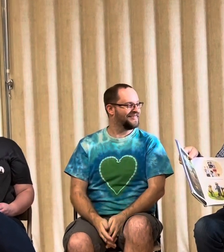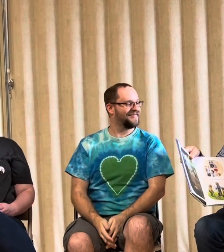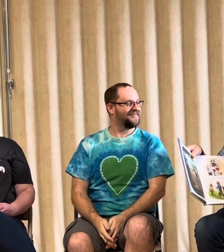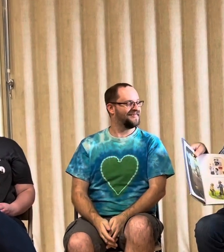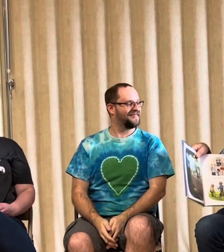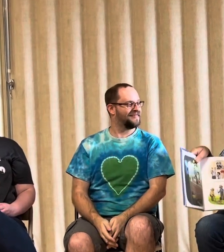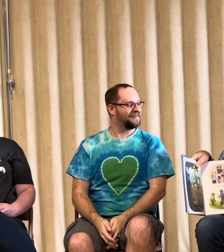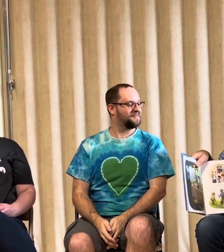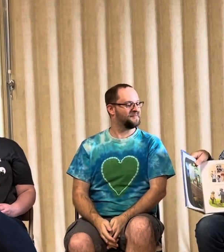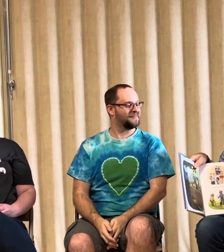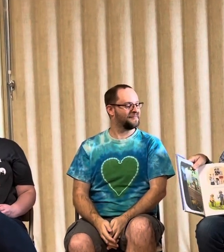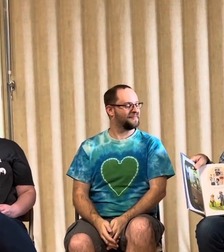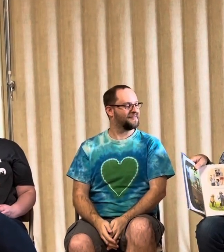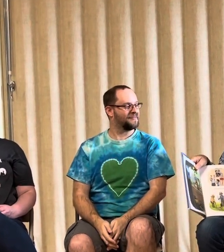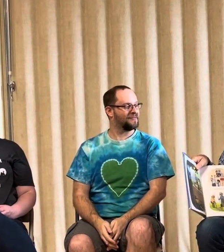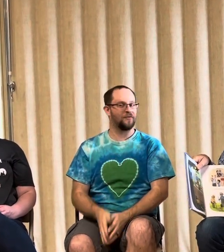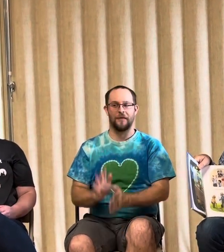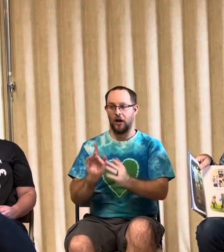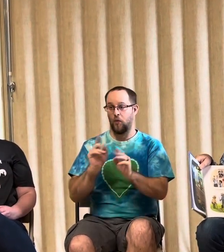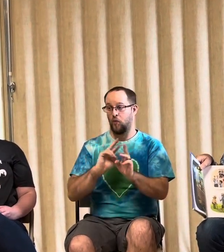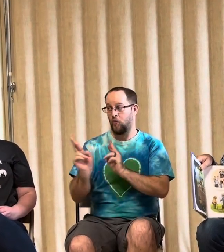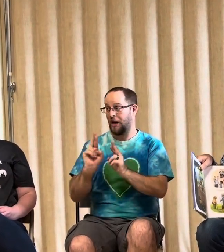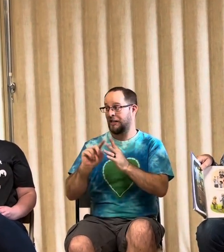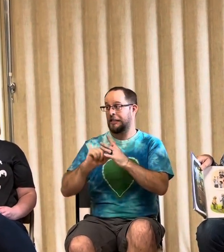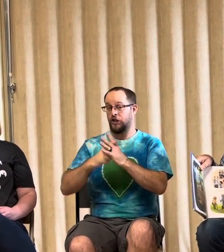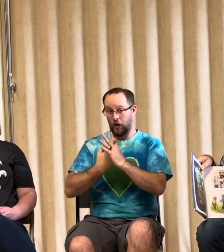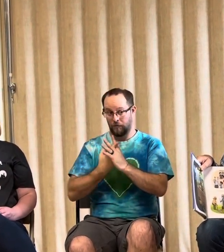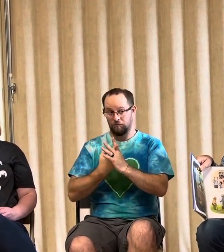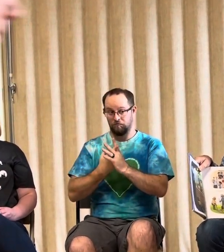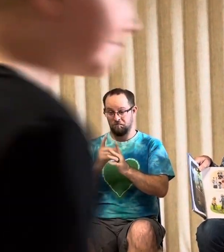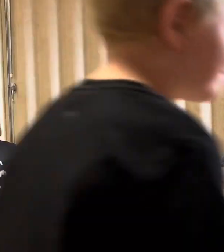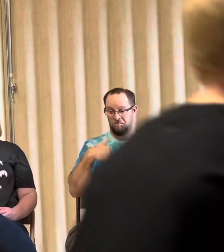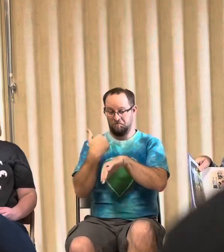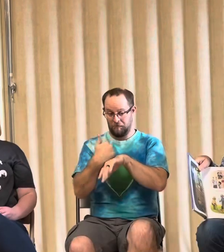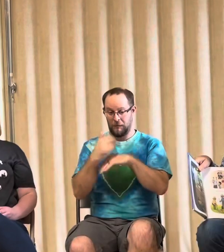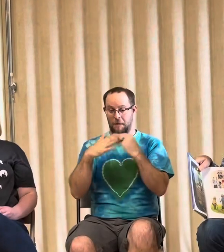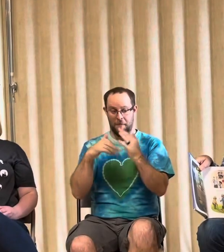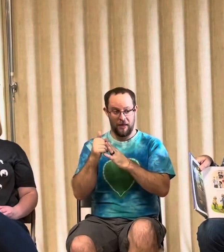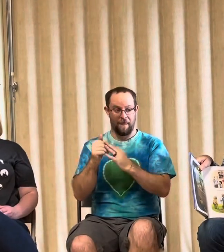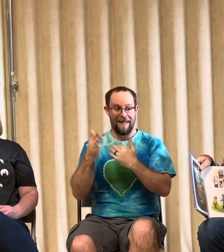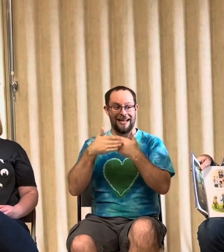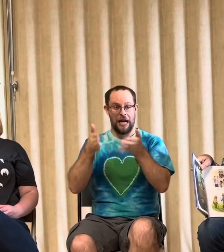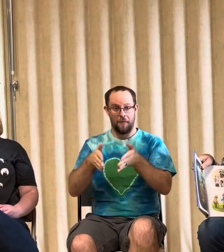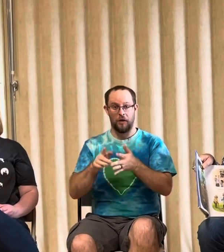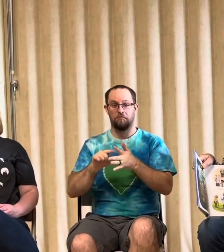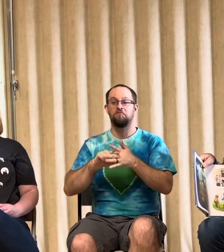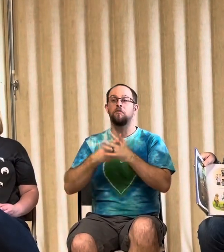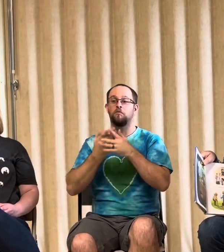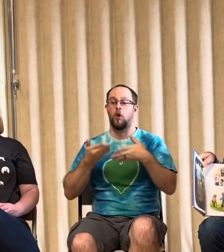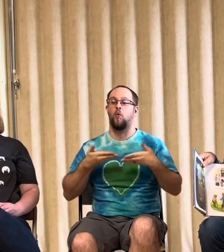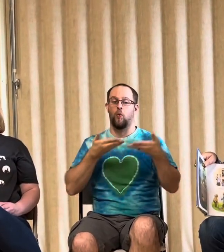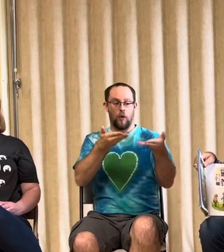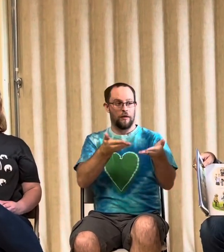Well, when he got ready to start doing that, then the neighbor started recommending him to all of